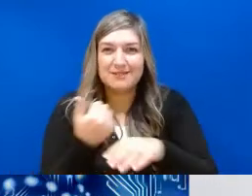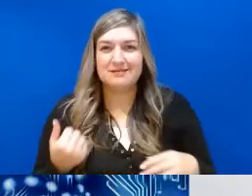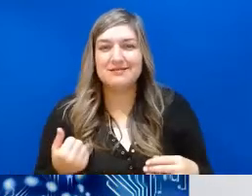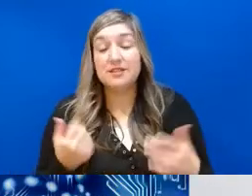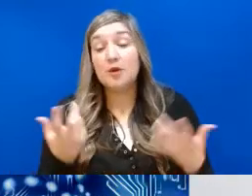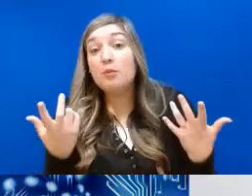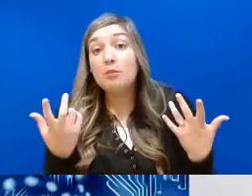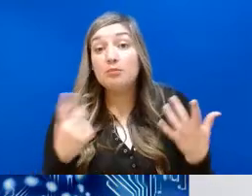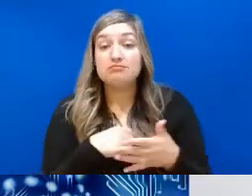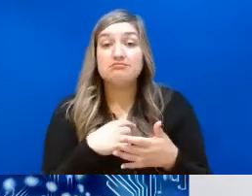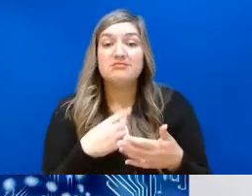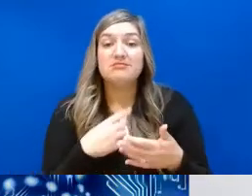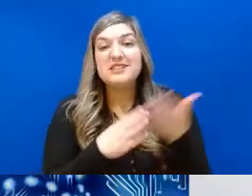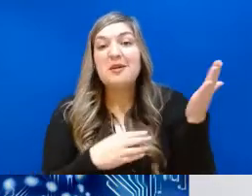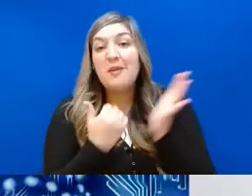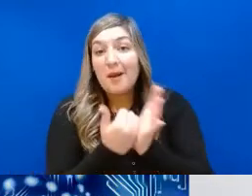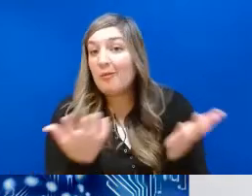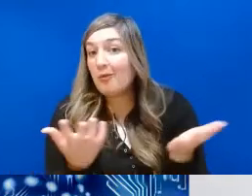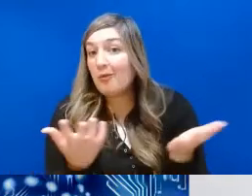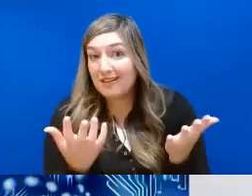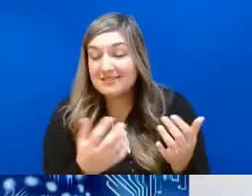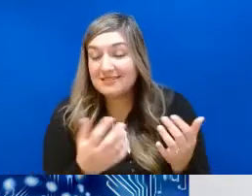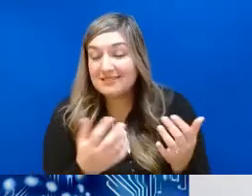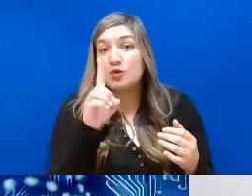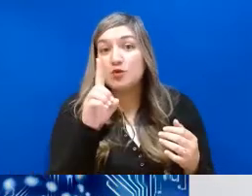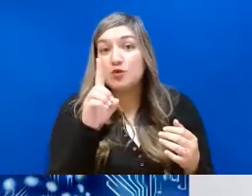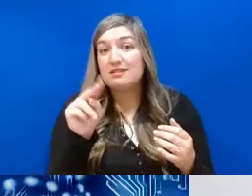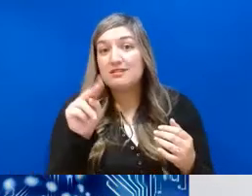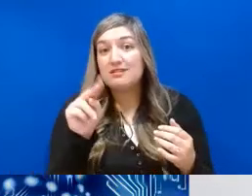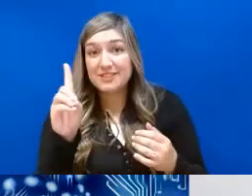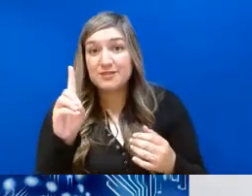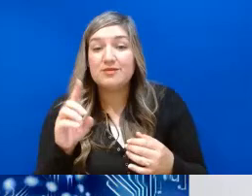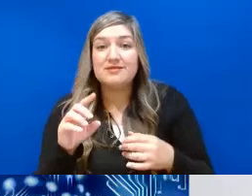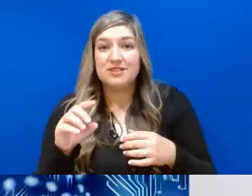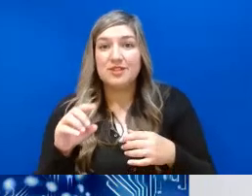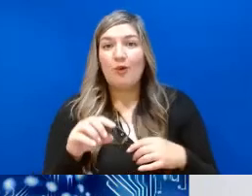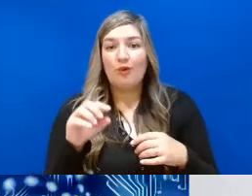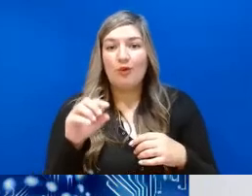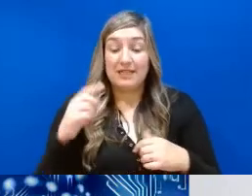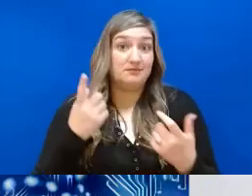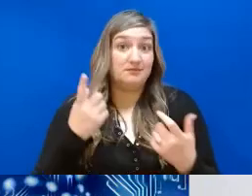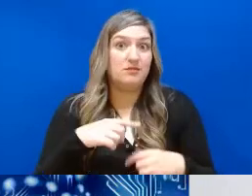You might want to consider using the Do Not Disturb setting on your phone. And of course, while driving there, apps